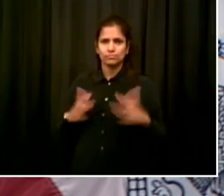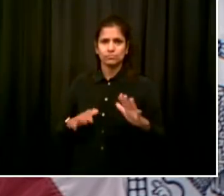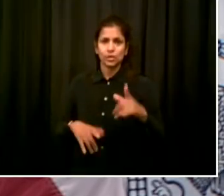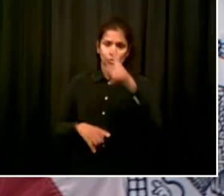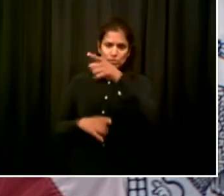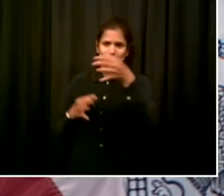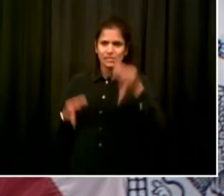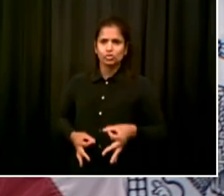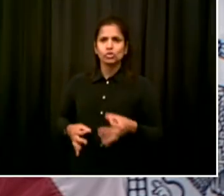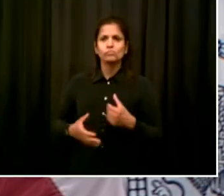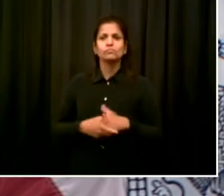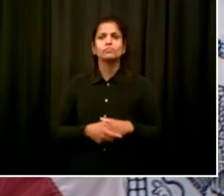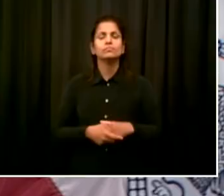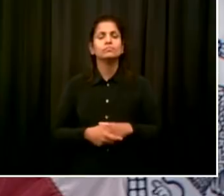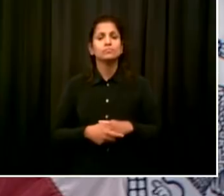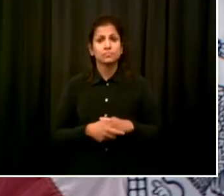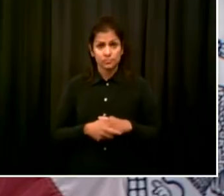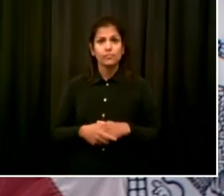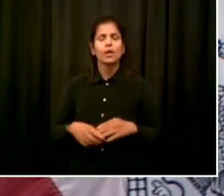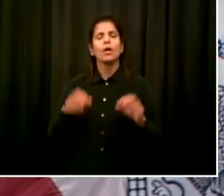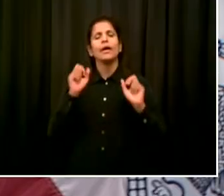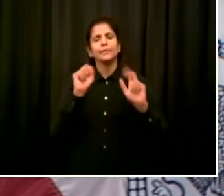GET TO QUESTION SO YOU DECIDE HOW YOU WANT TO